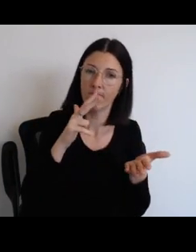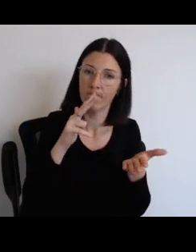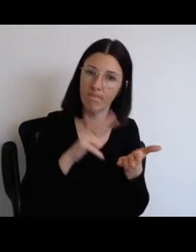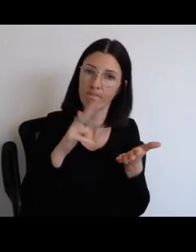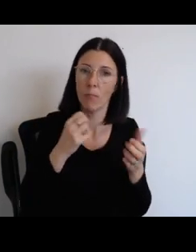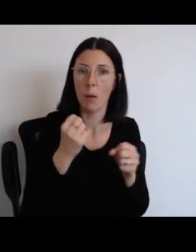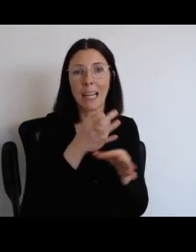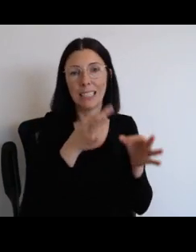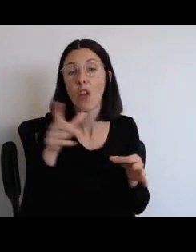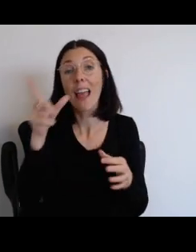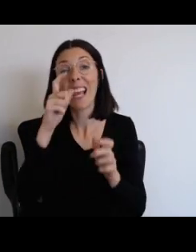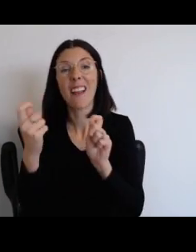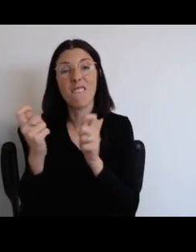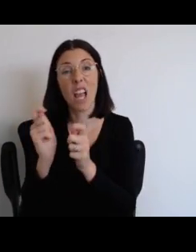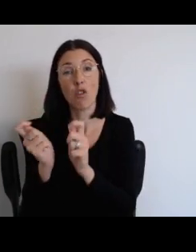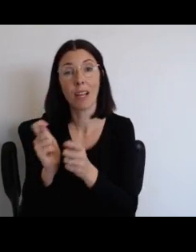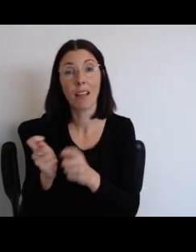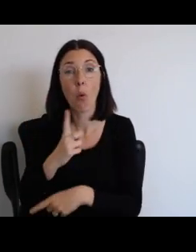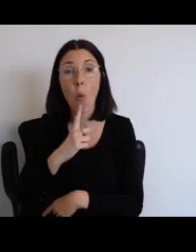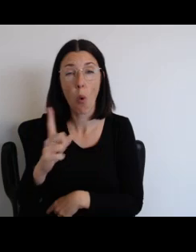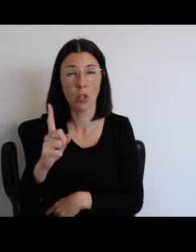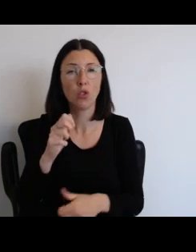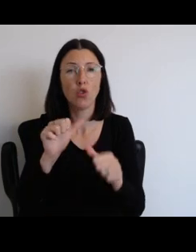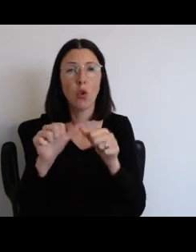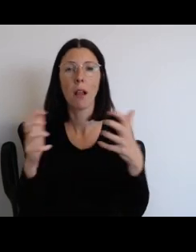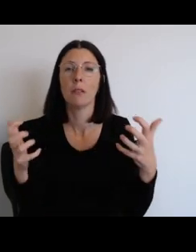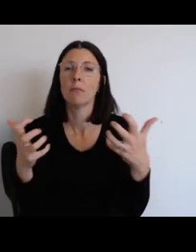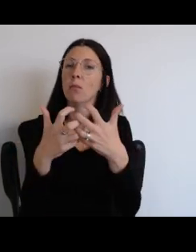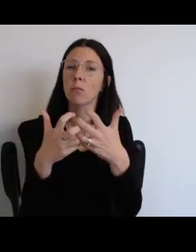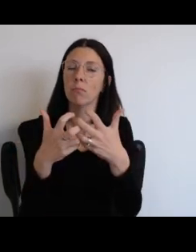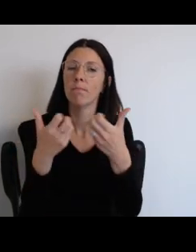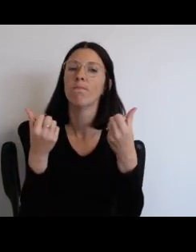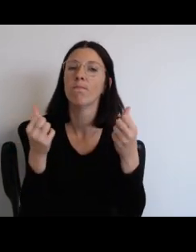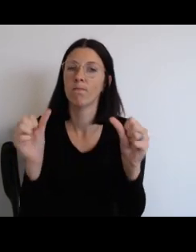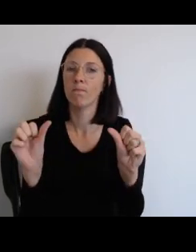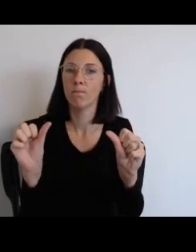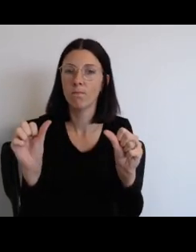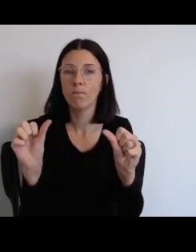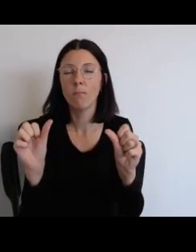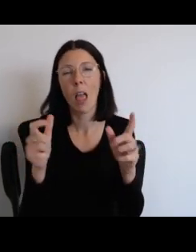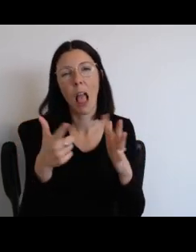so that they might work better practically so potentially changing some times changing some